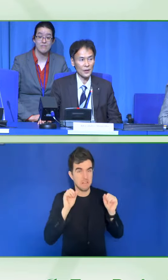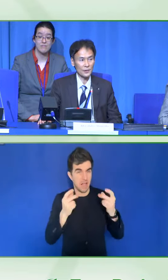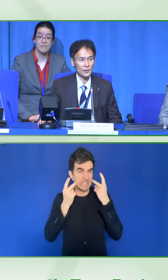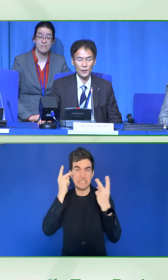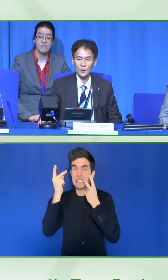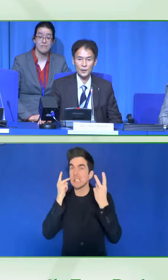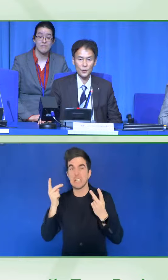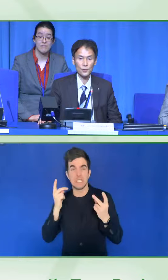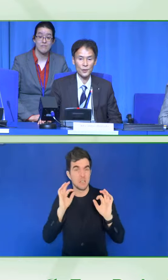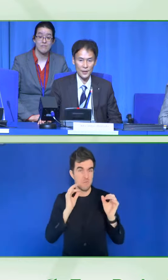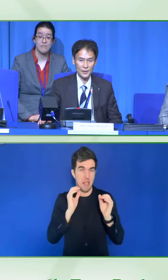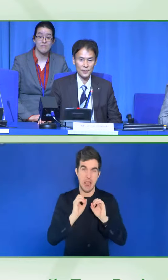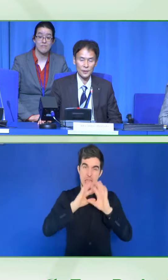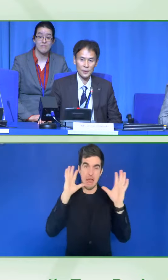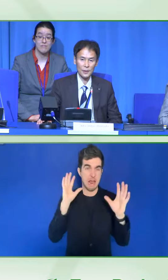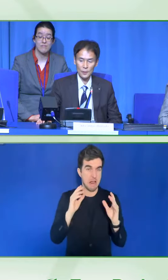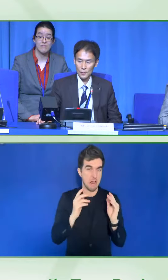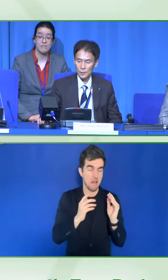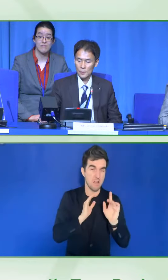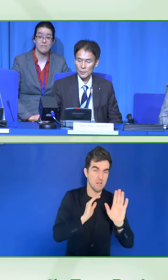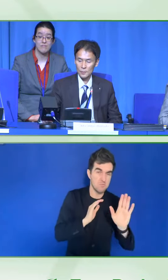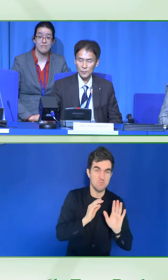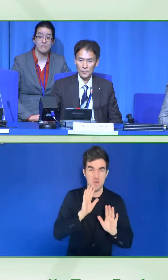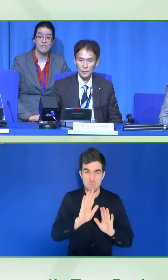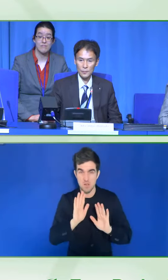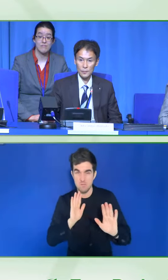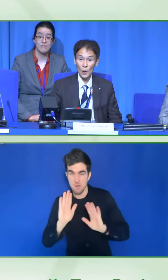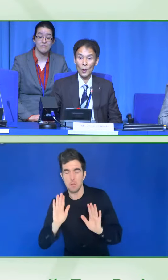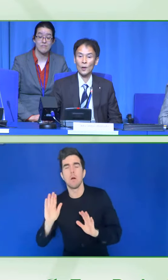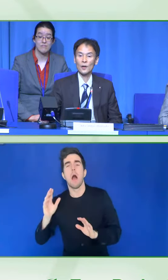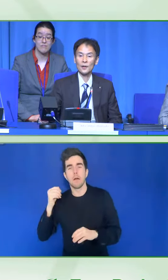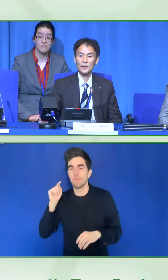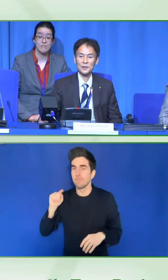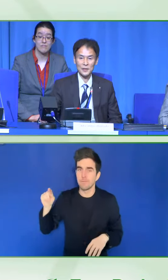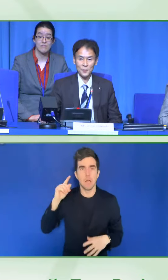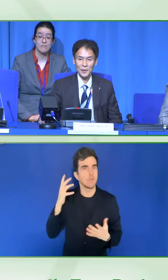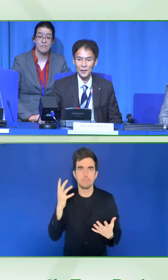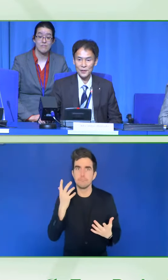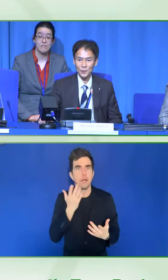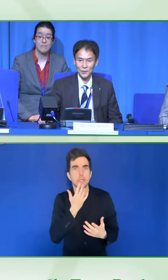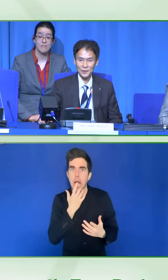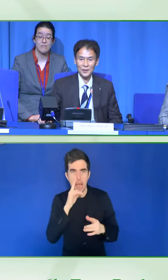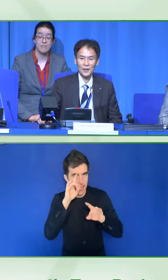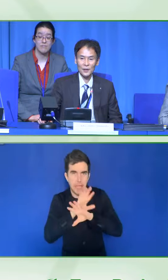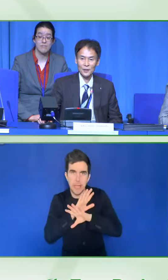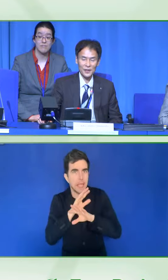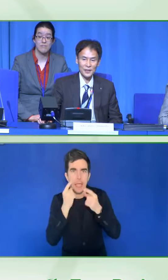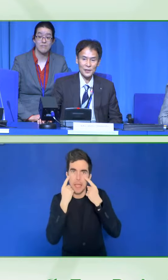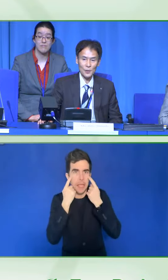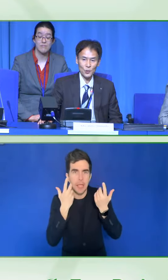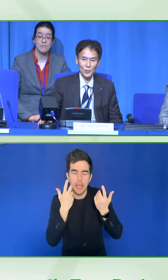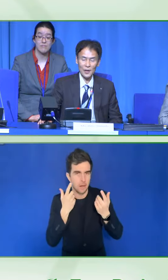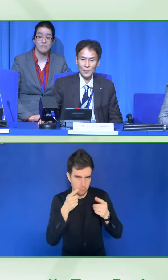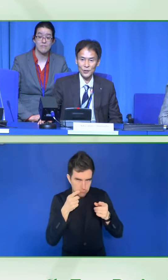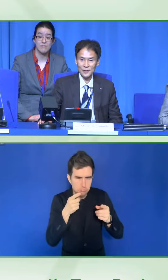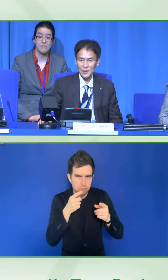Today I will show you our assistant software for colour blindness.